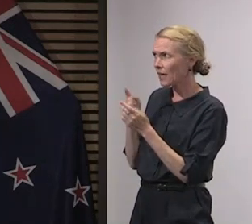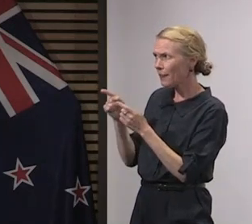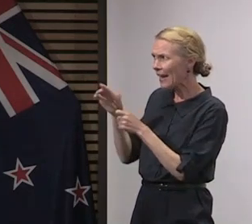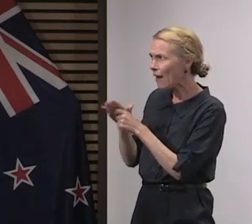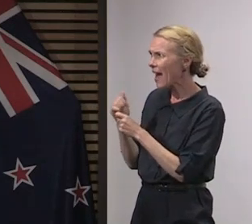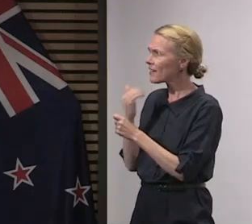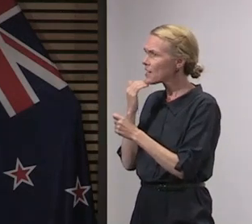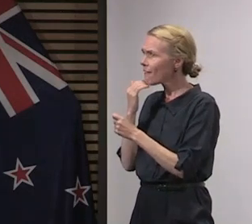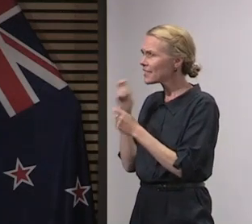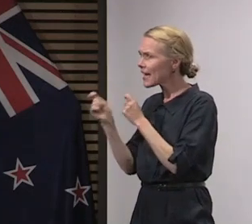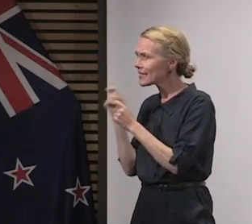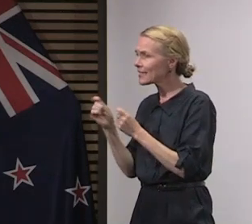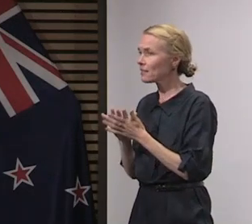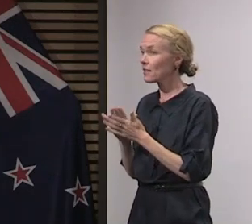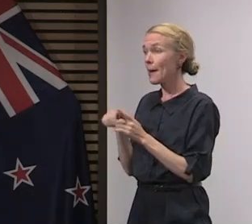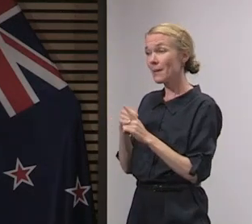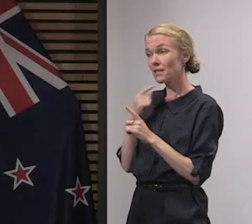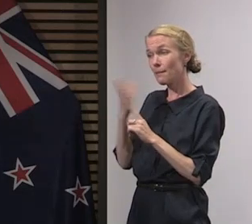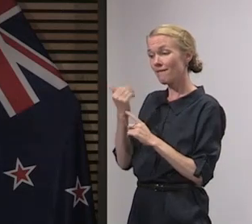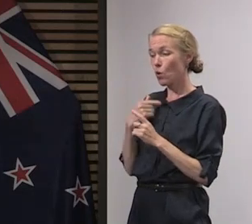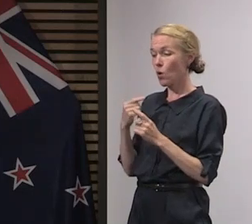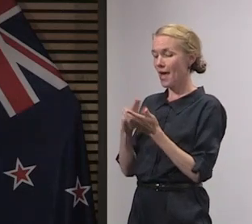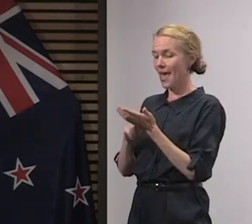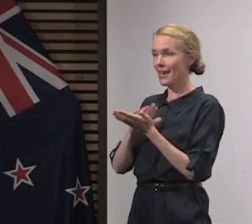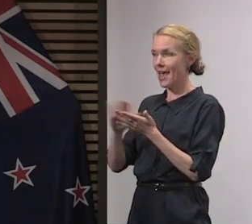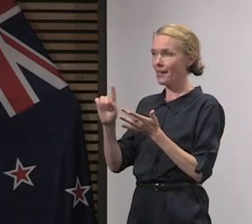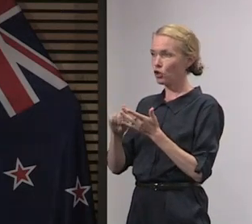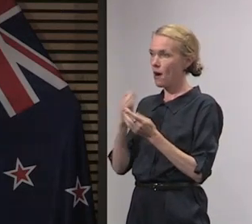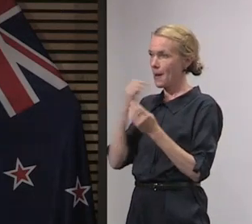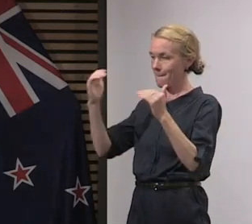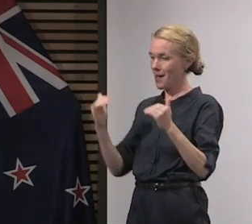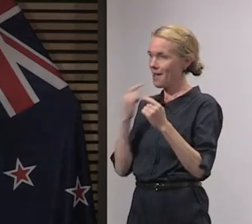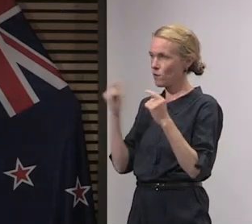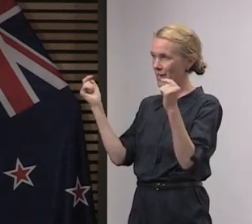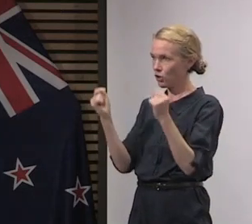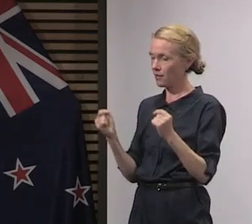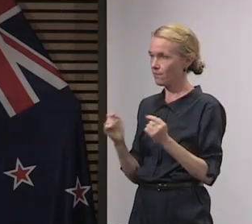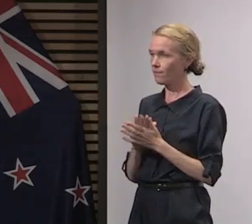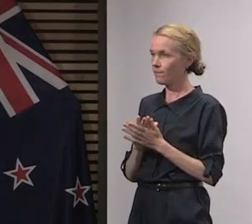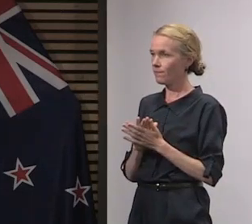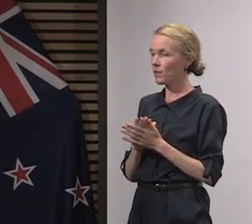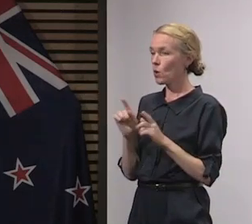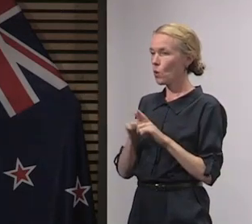to see how much testing has been done in each region so we can link by NHI and the other